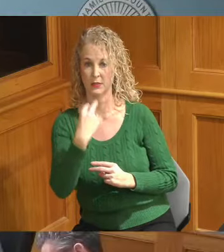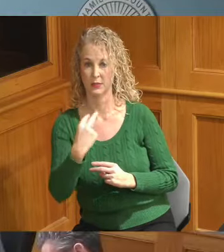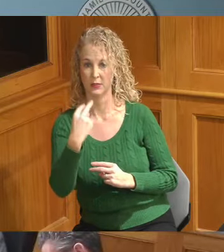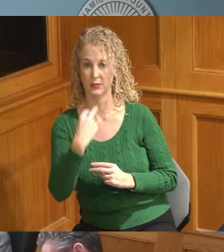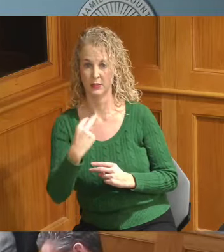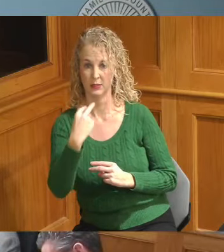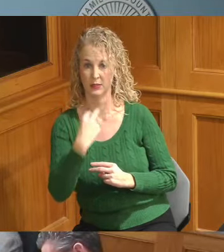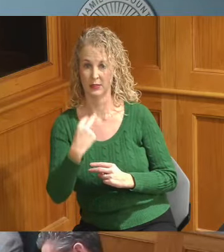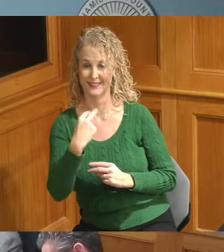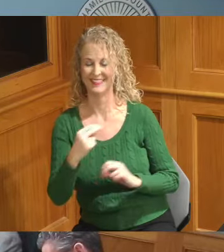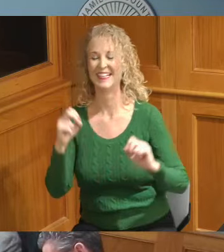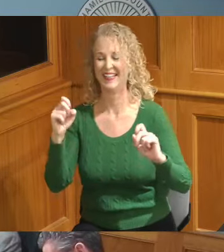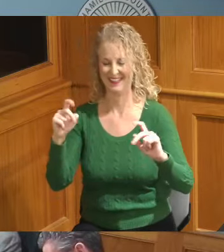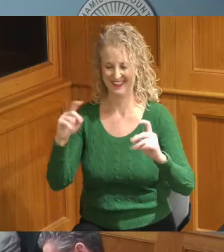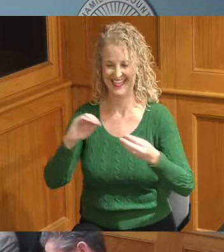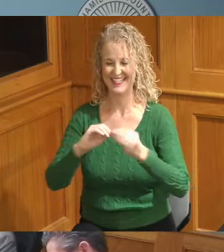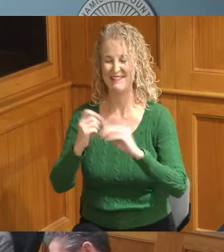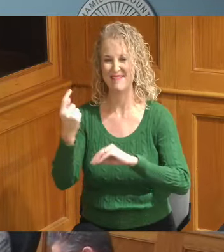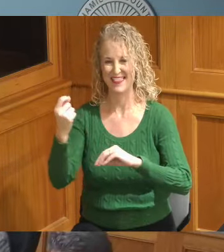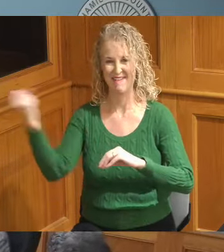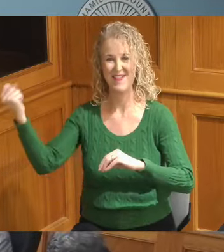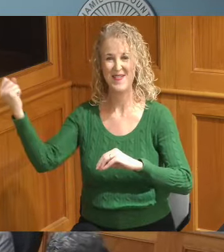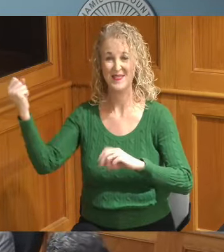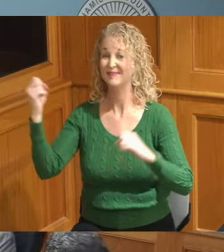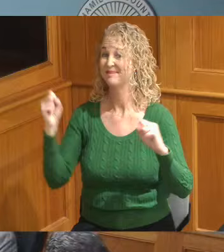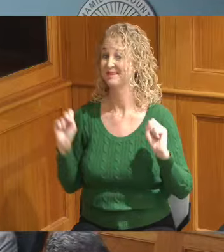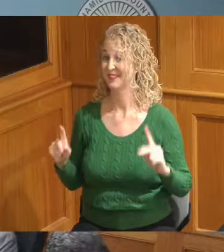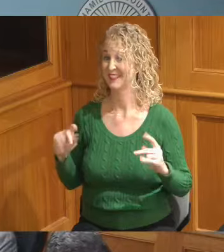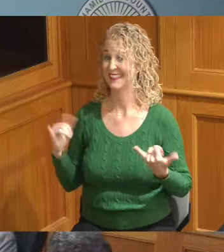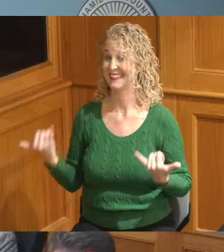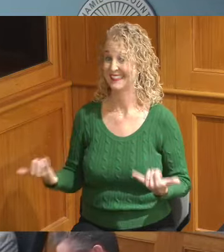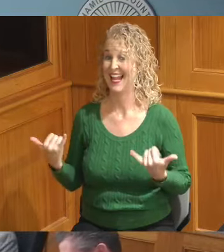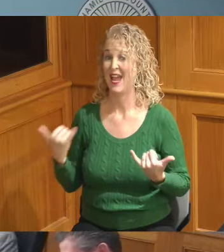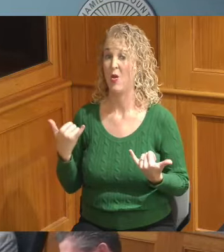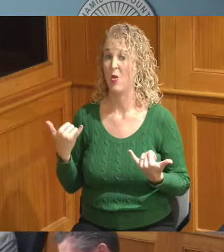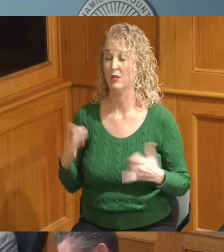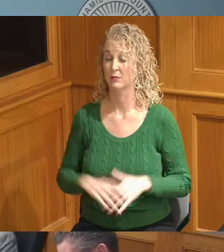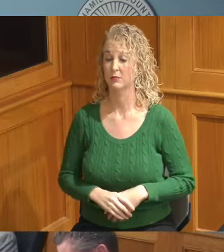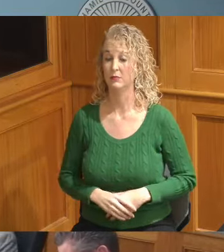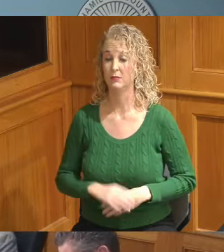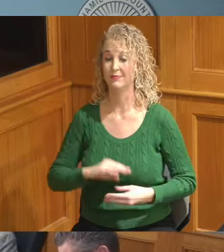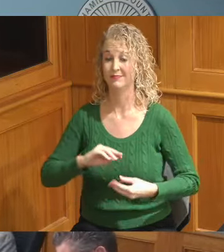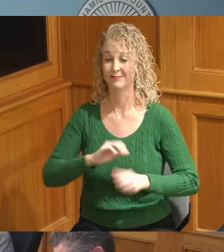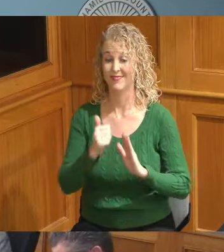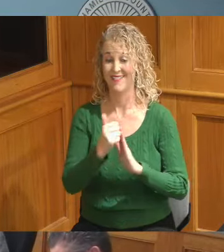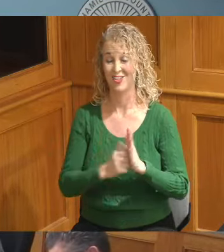11 alone for the moment. All right. Let's move into then regular agenda item number one which